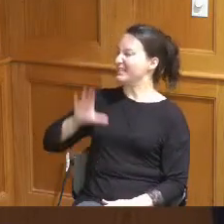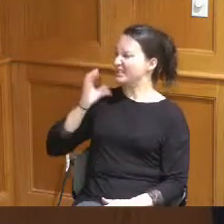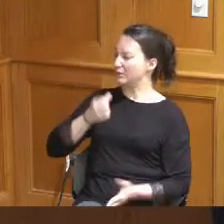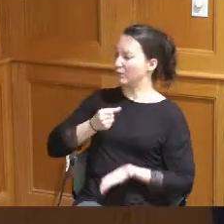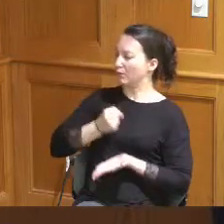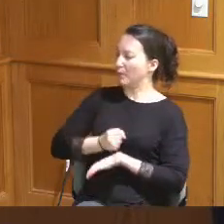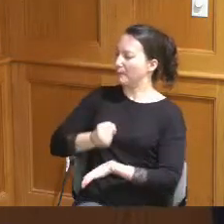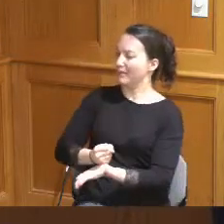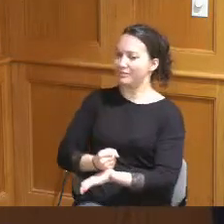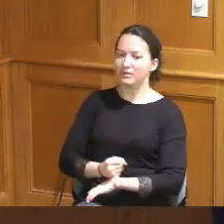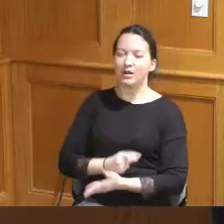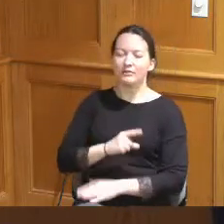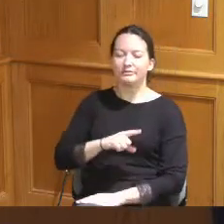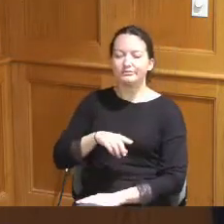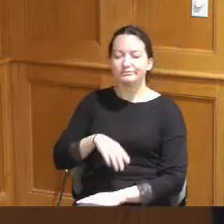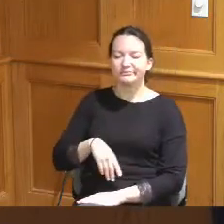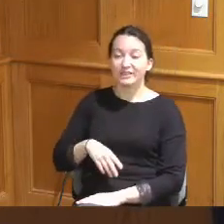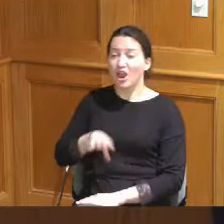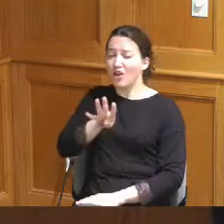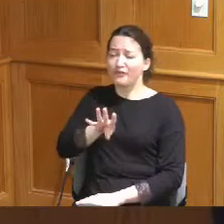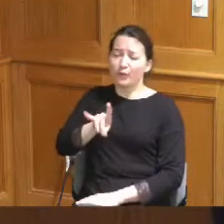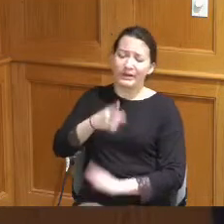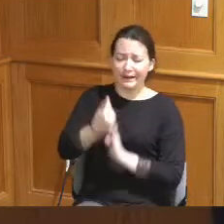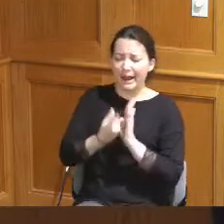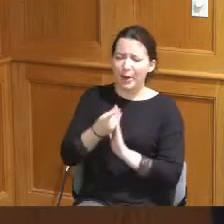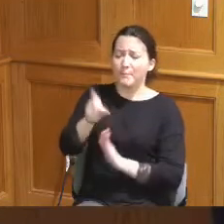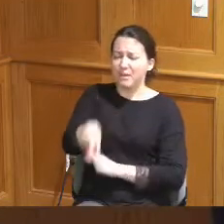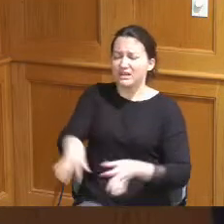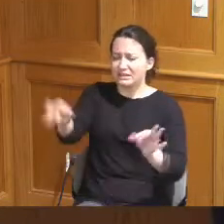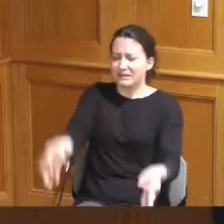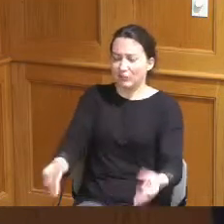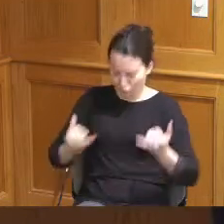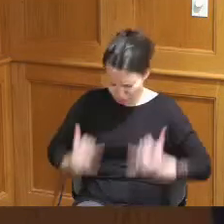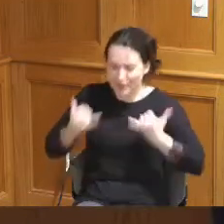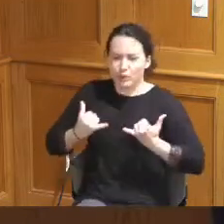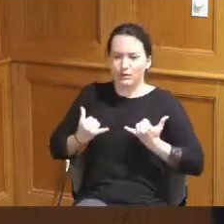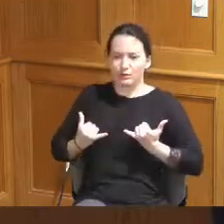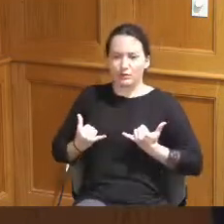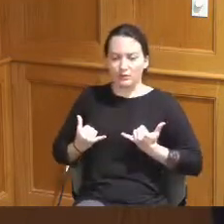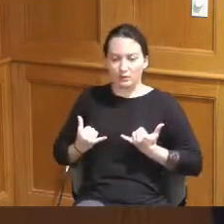become a rubber stamp you ain't got but 48 hours to make a decision and so he said the same thing